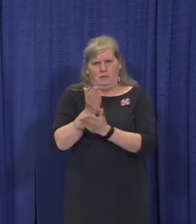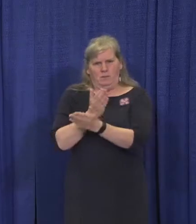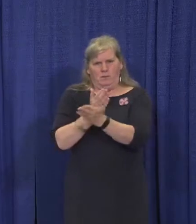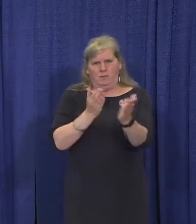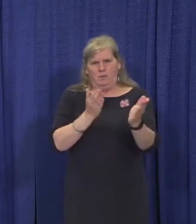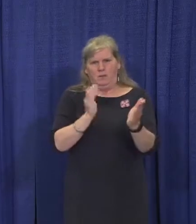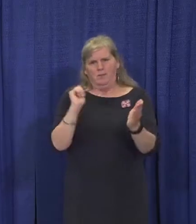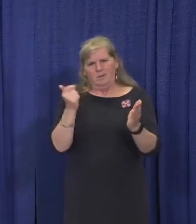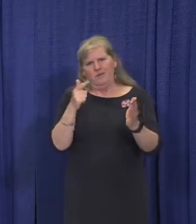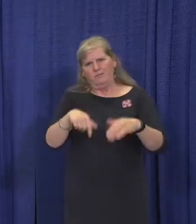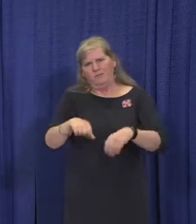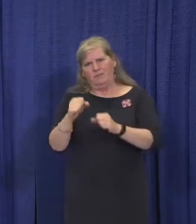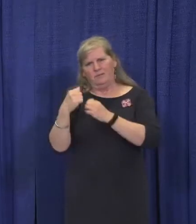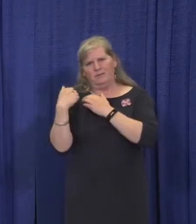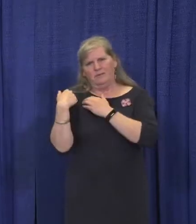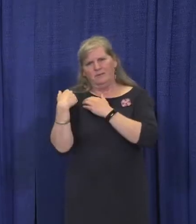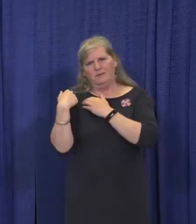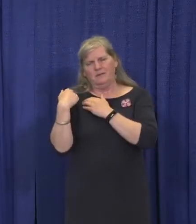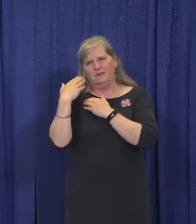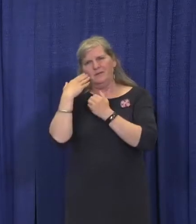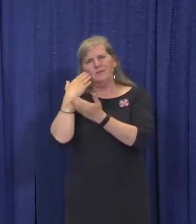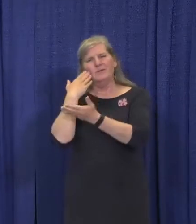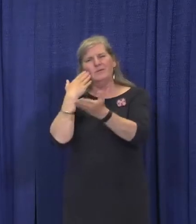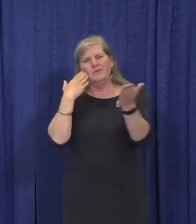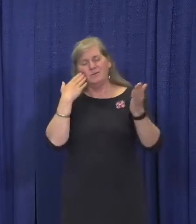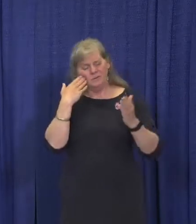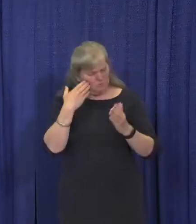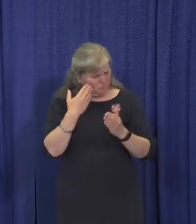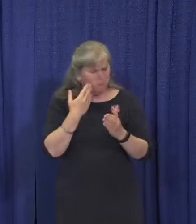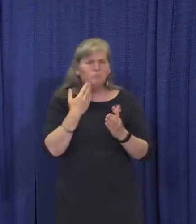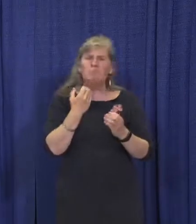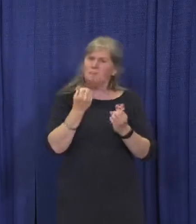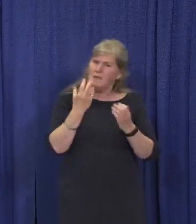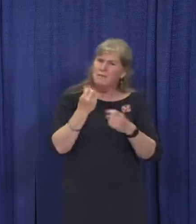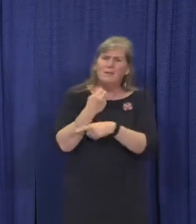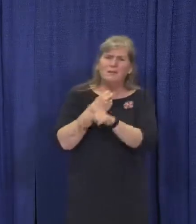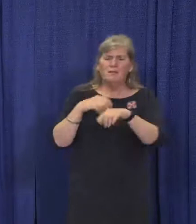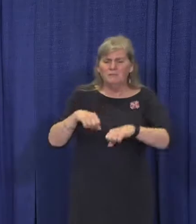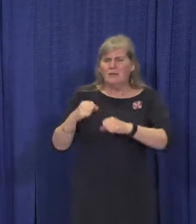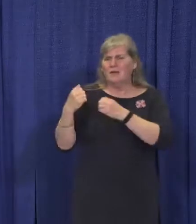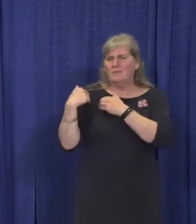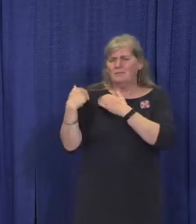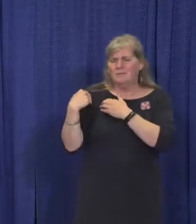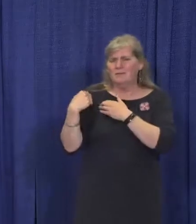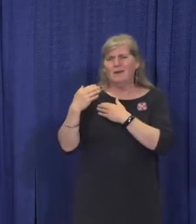all need to do our parts and I know many, many Yukoners have been doing their part and that